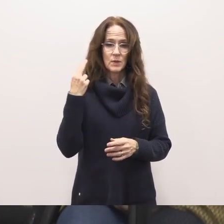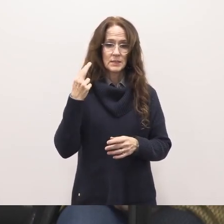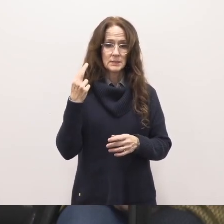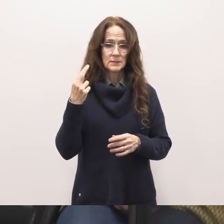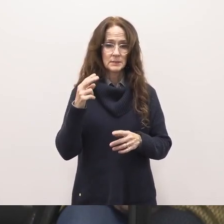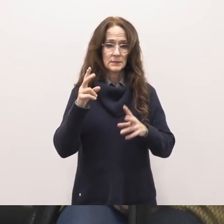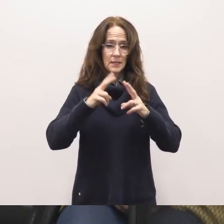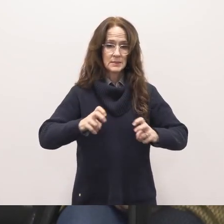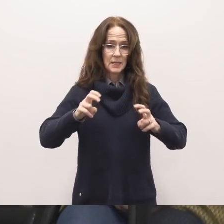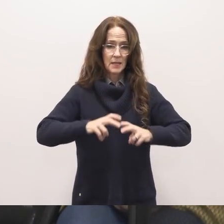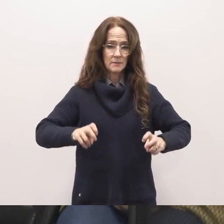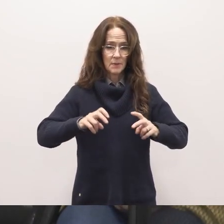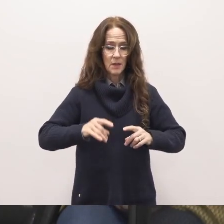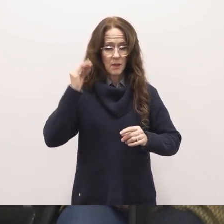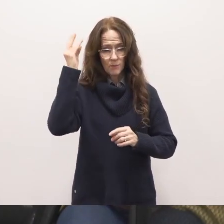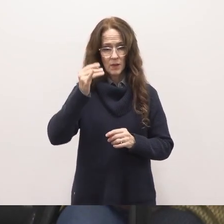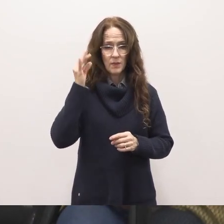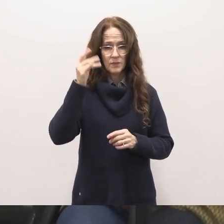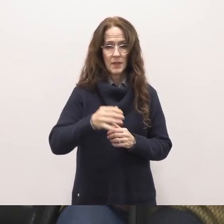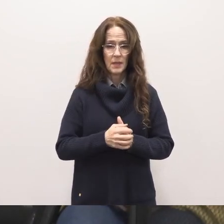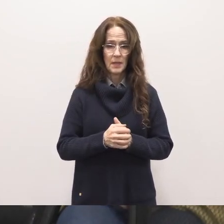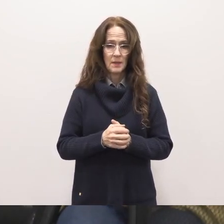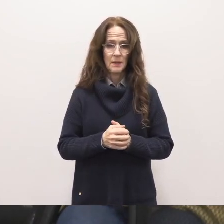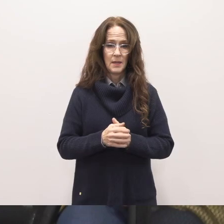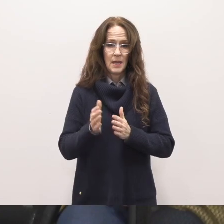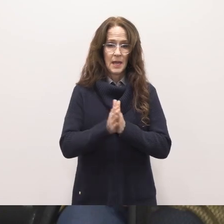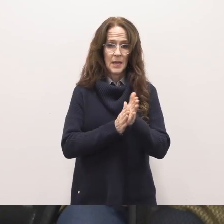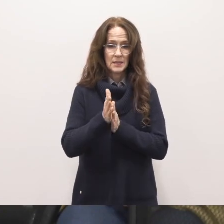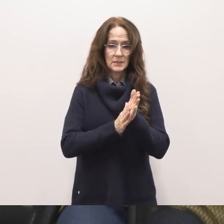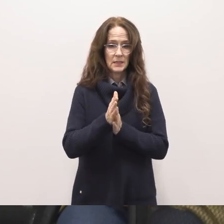Because we do have to think about is there incentive to misstate, you know,